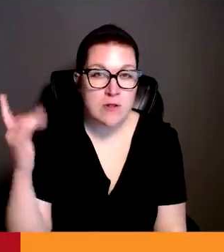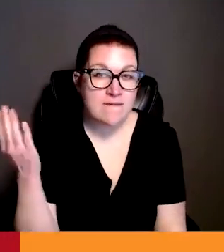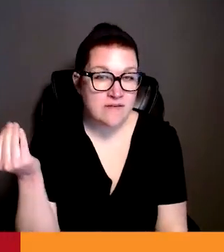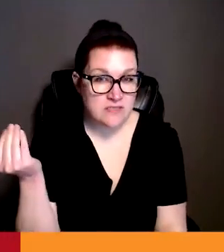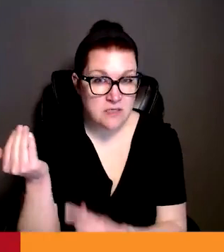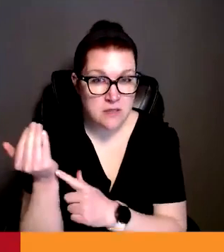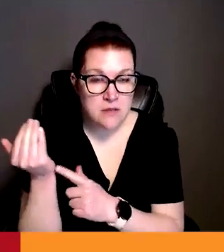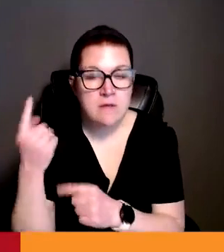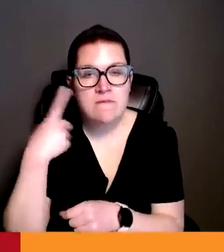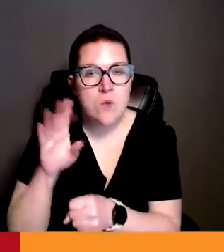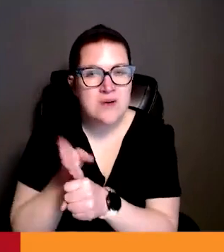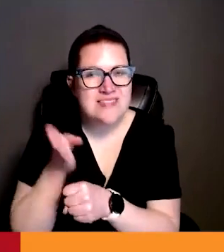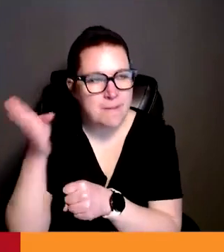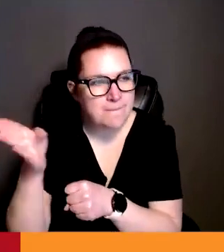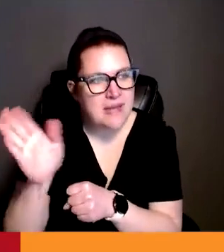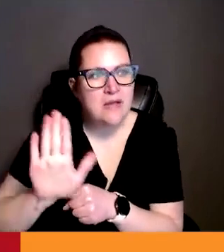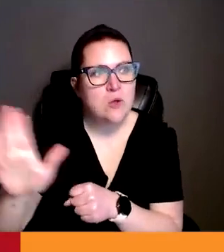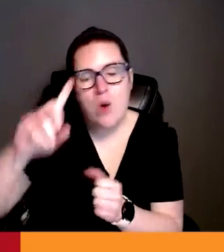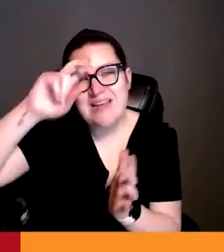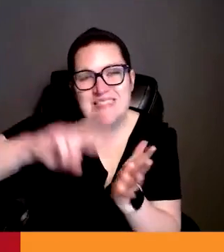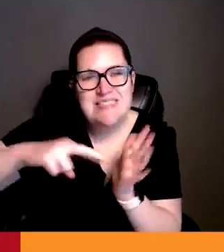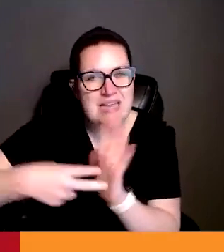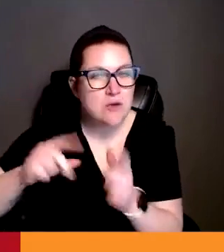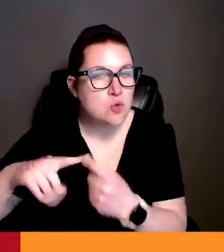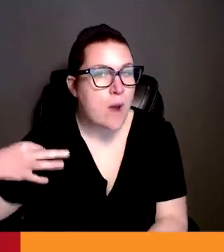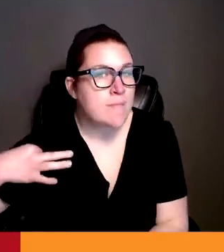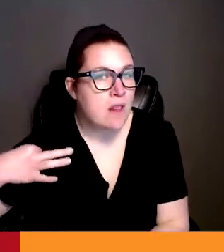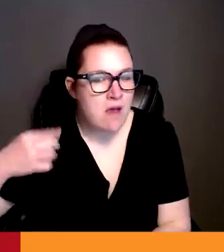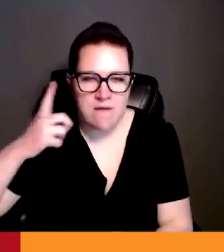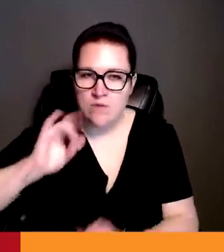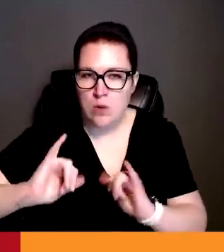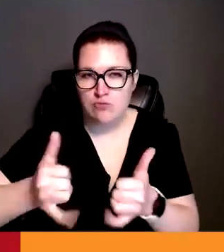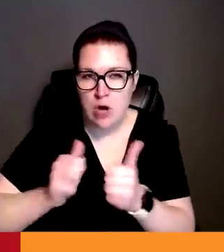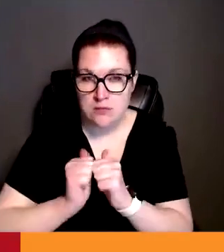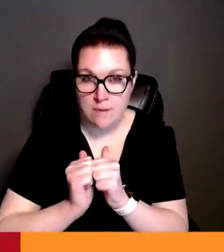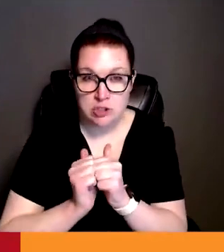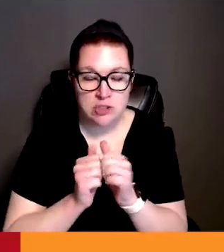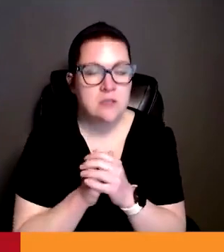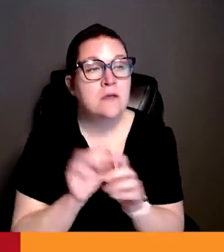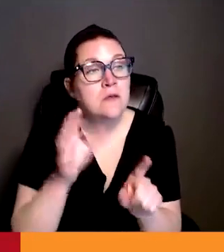to submit an Intent to Apply for the prize competition. I want to note that this is optional.